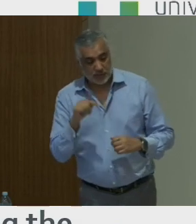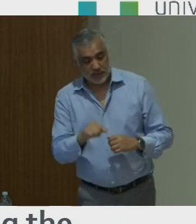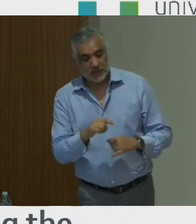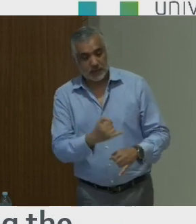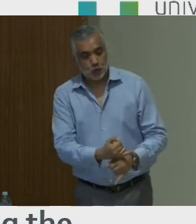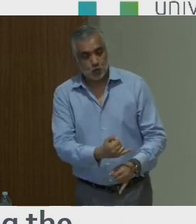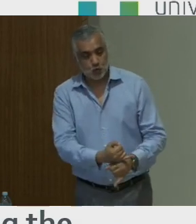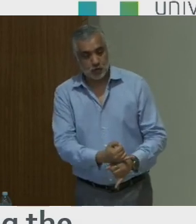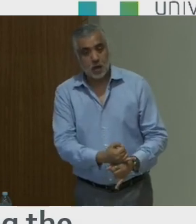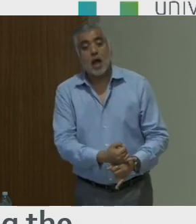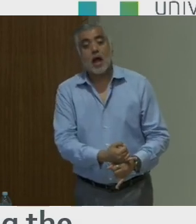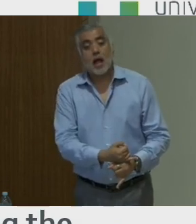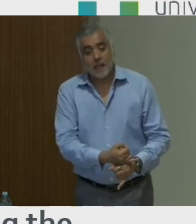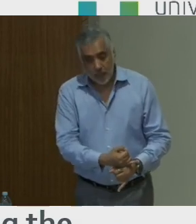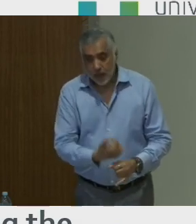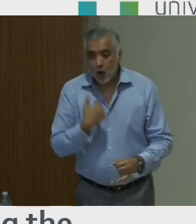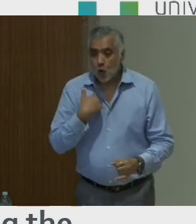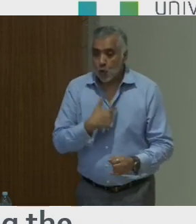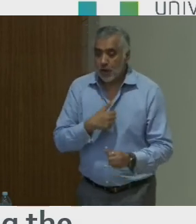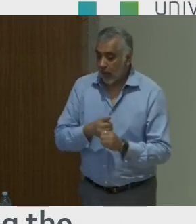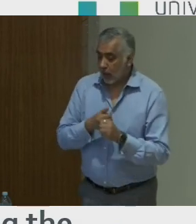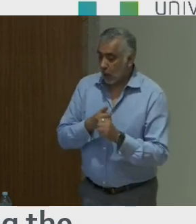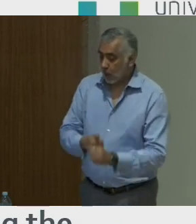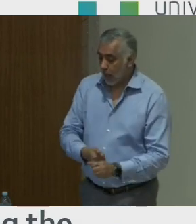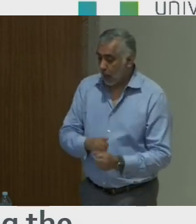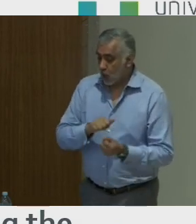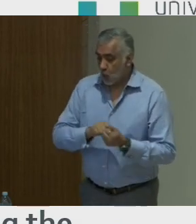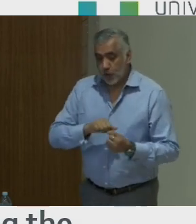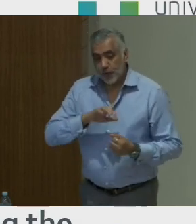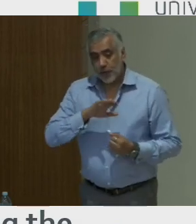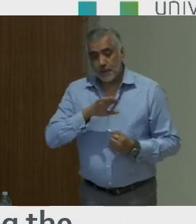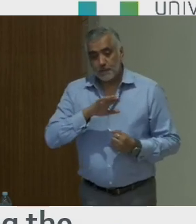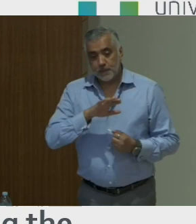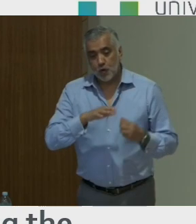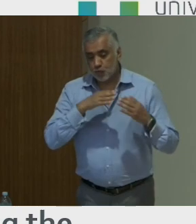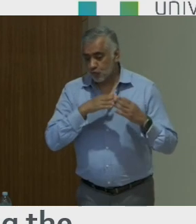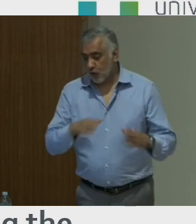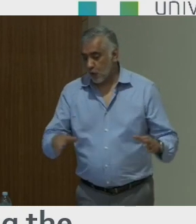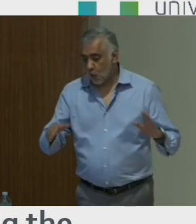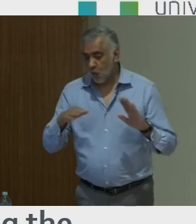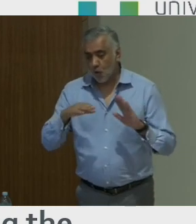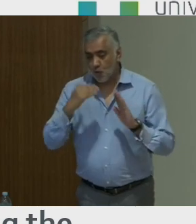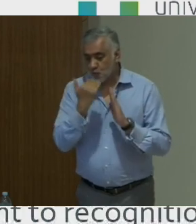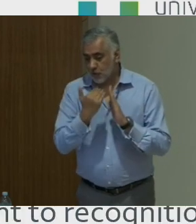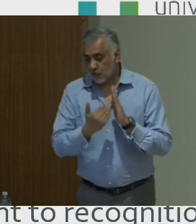And then we can really comply with these general principles of the UN Convention.